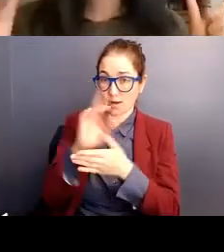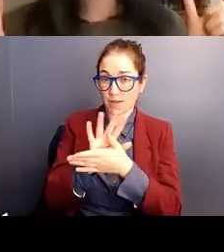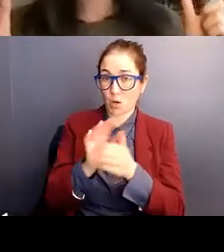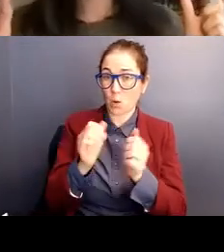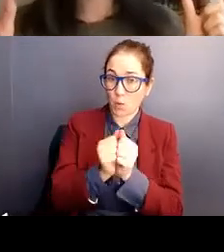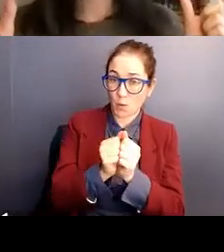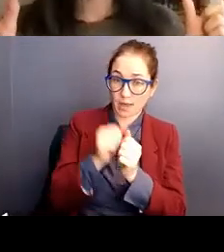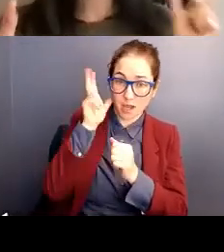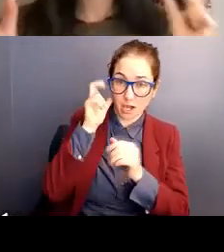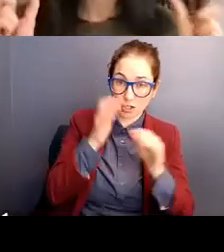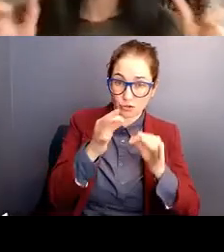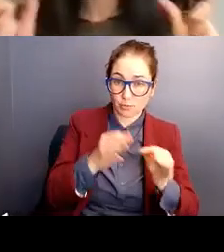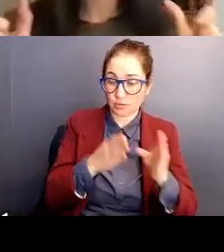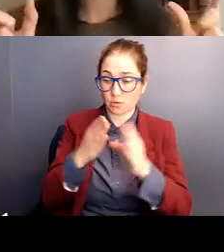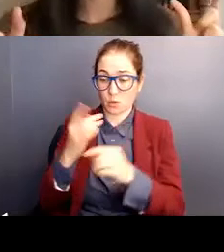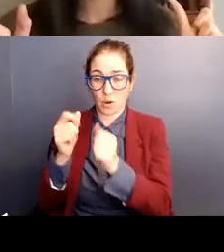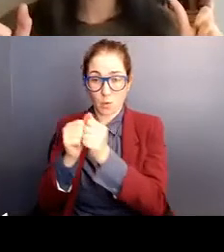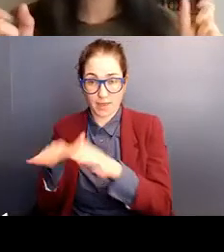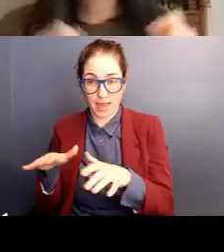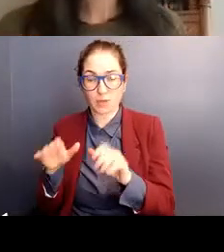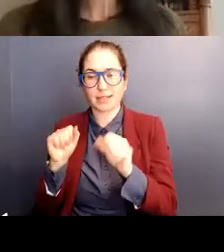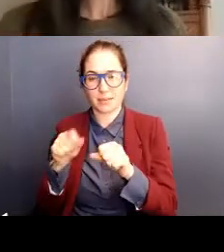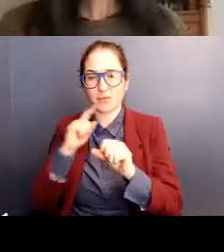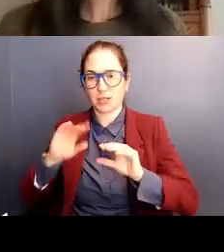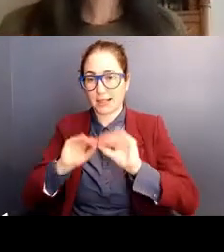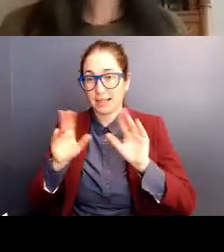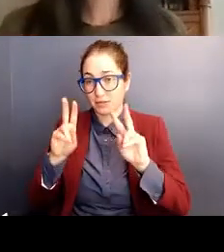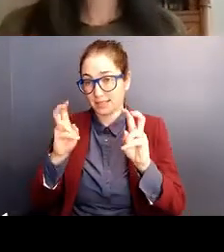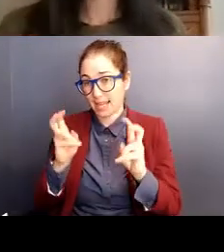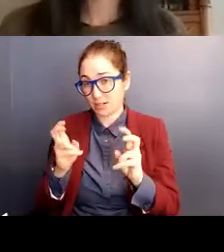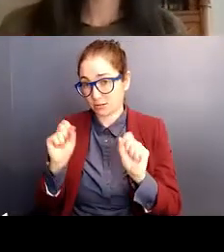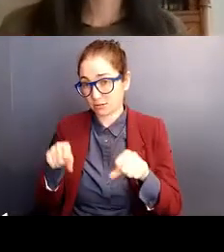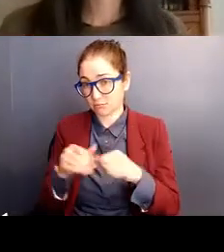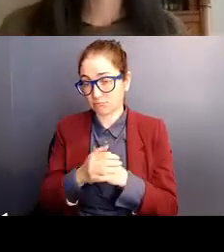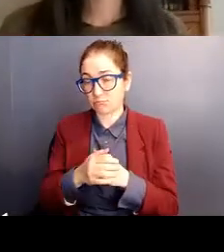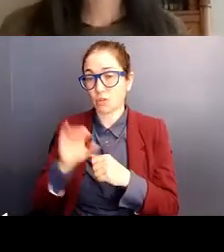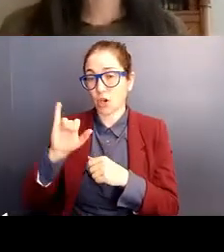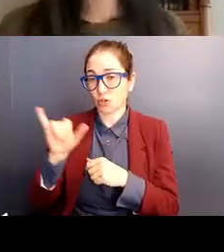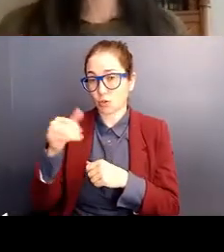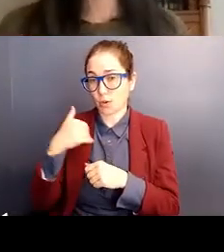description and one video without and make that clear in the titles. Or there's also third party plug-ins that you could purchase